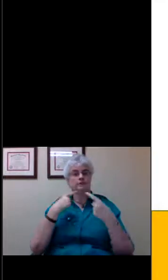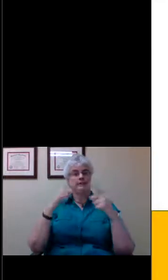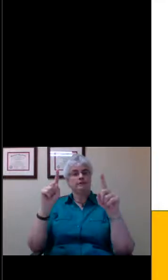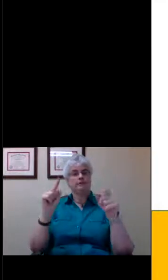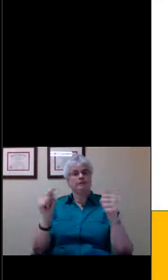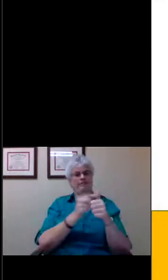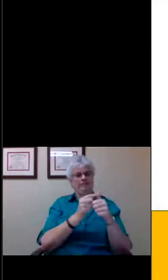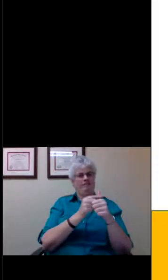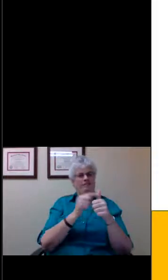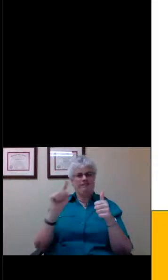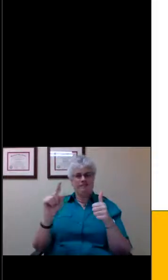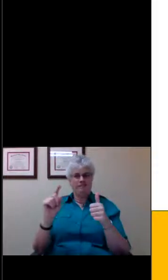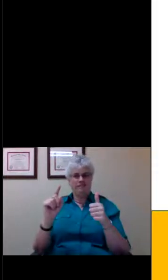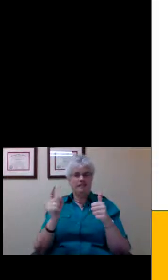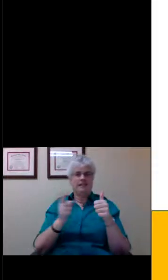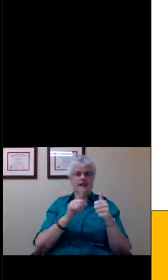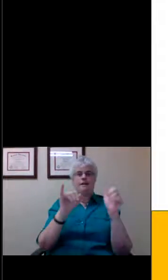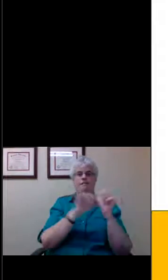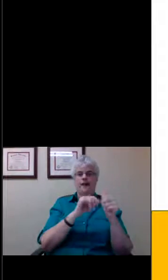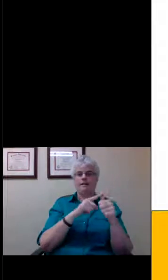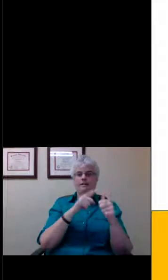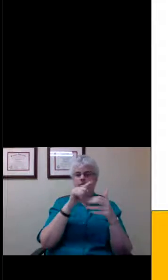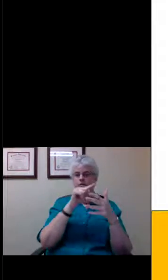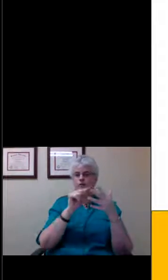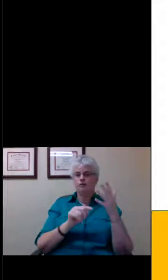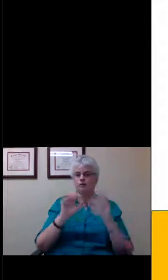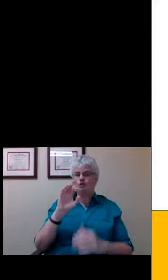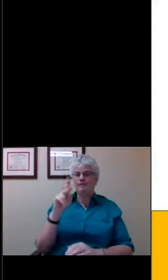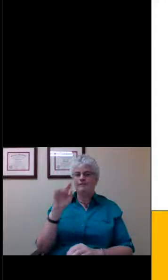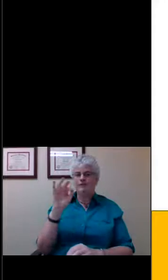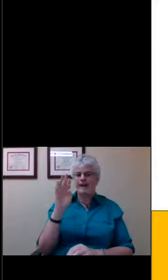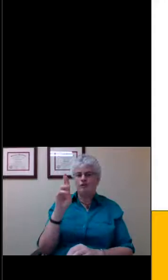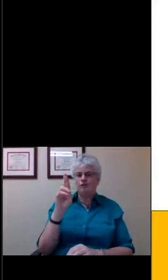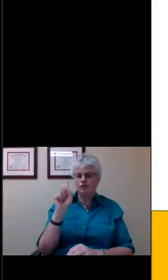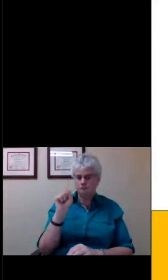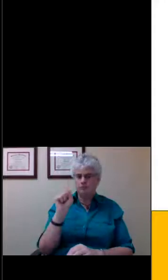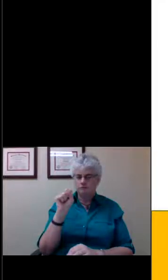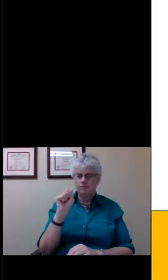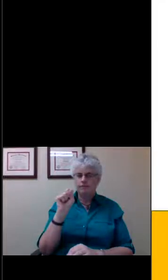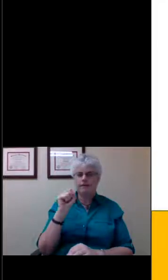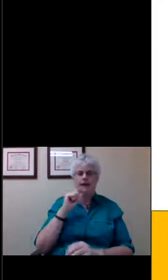factors and make sure- yeah, and that will I get us- will kind of tell, us inform